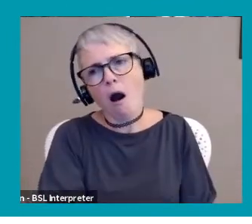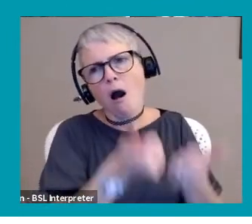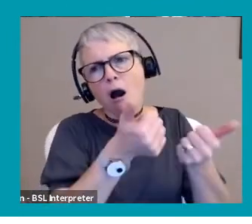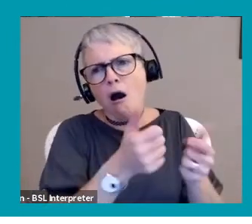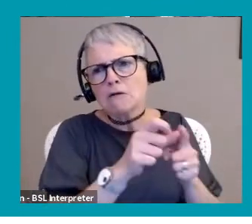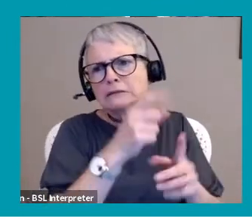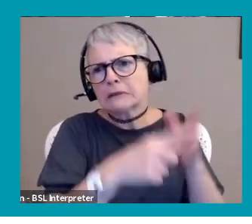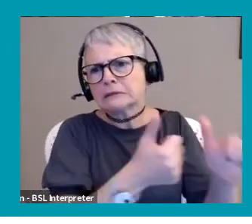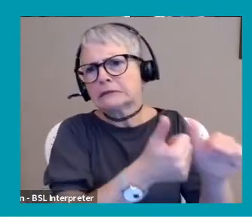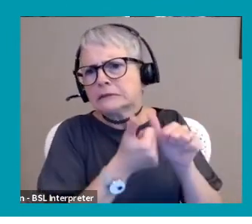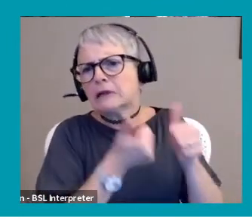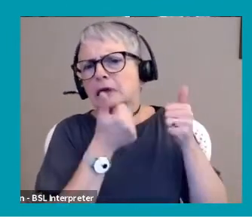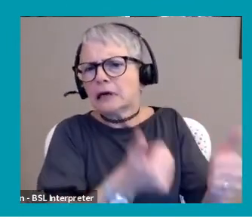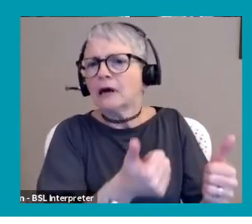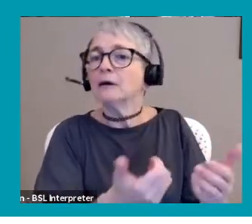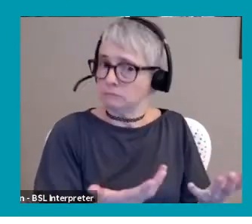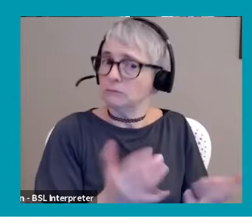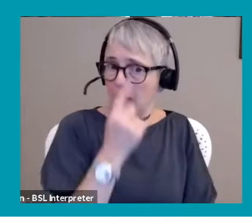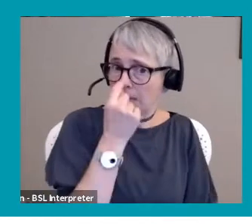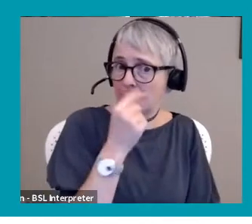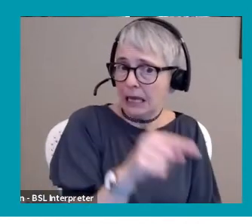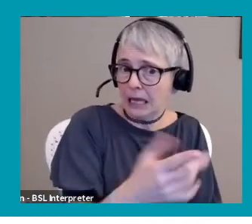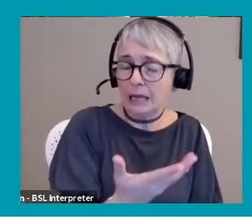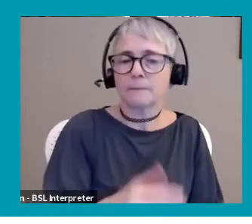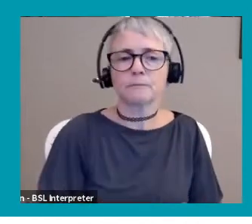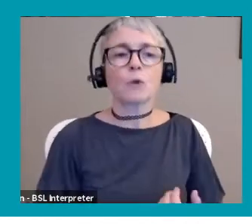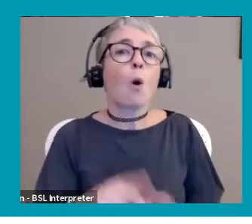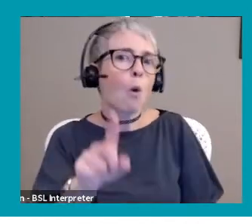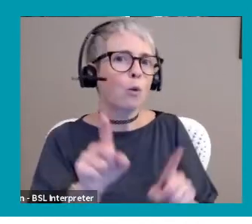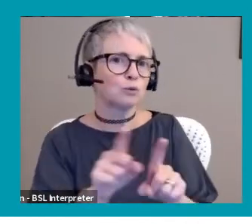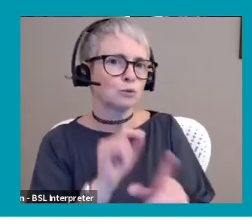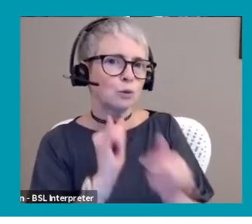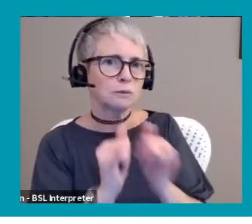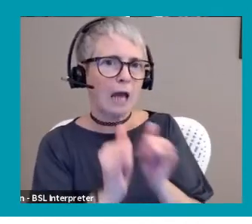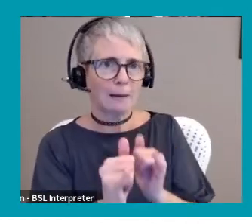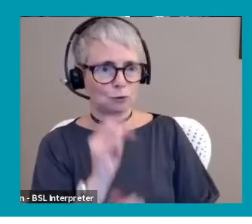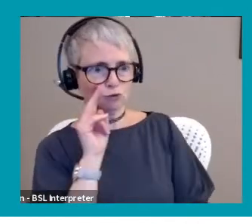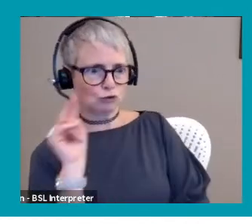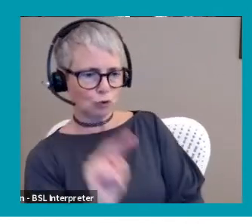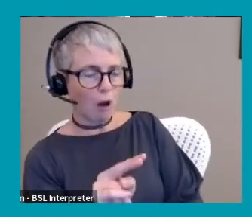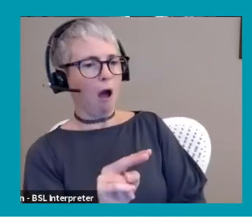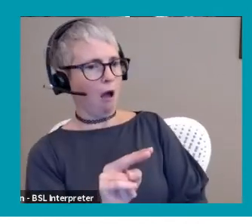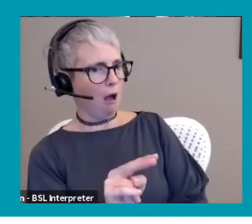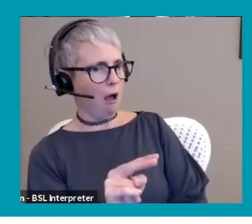Other things that turn up there are interview questions. So people will post interview questions and what was the interview